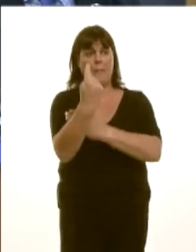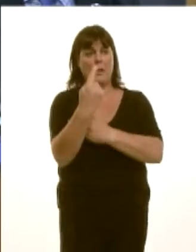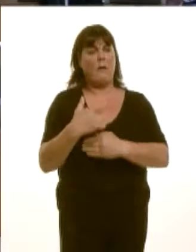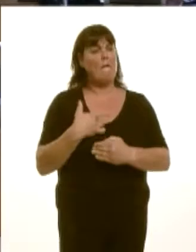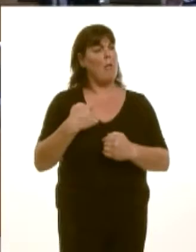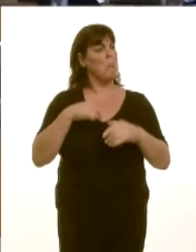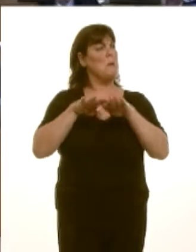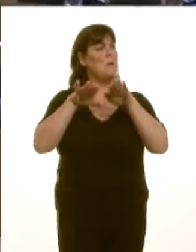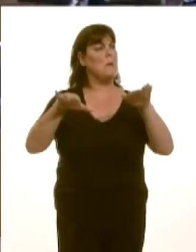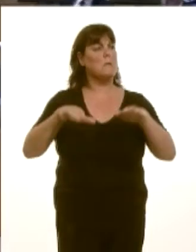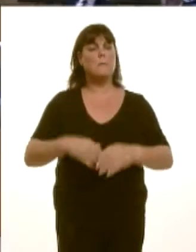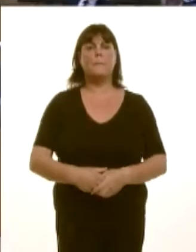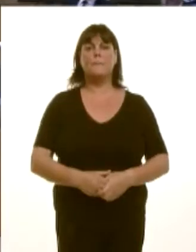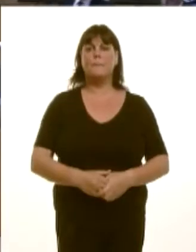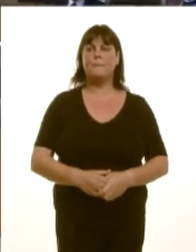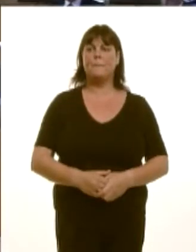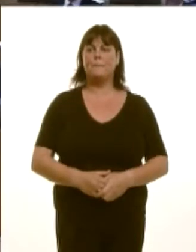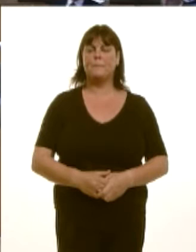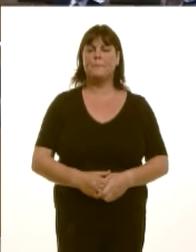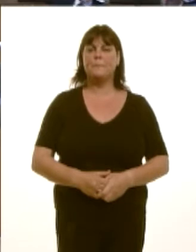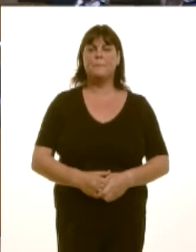Carwyn Jones: The Member will know, of course, that the employment support grant was put